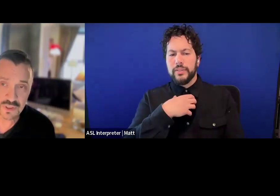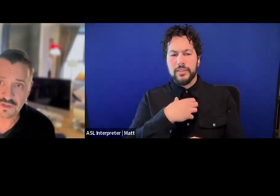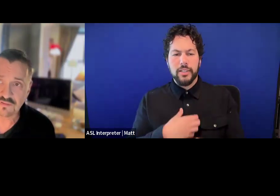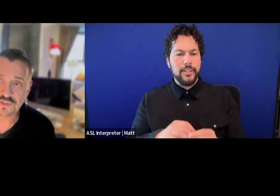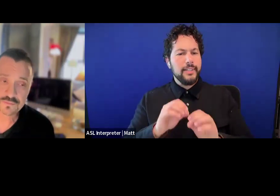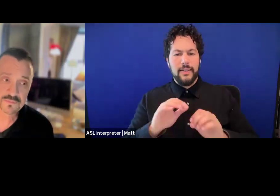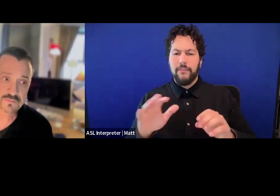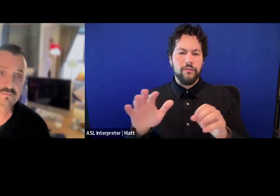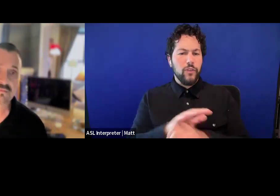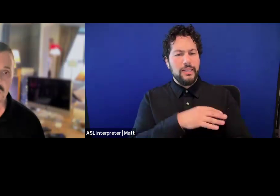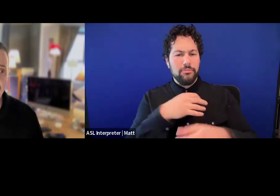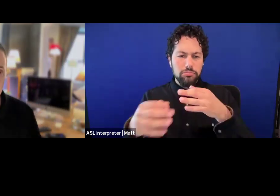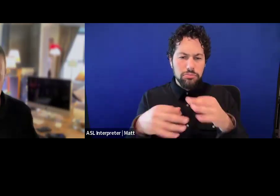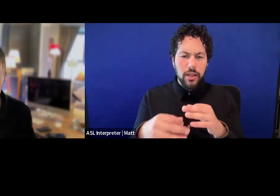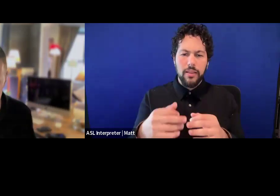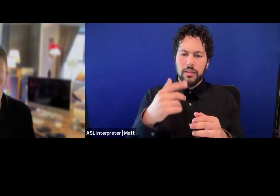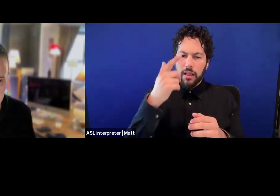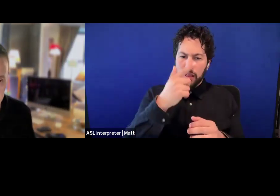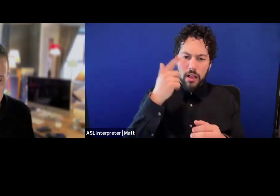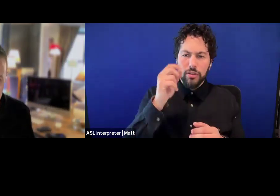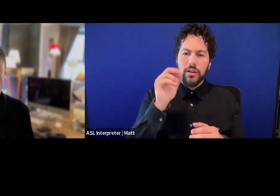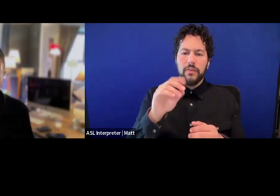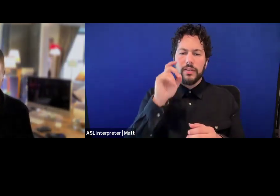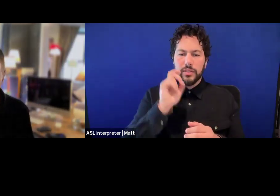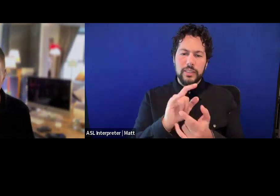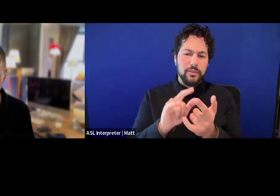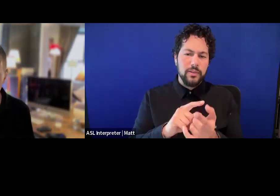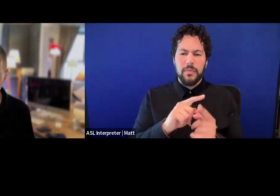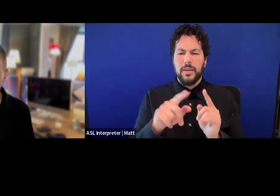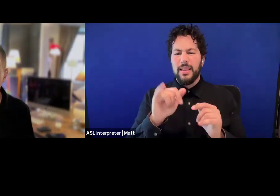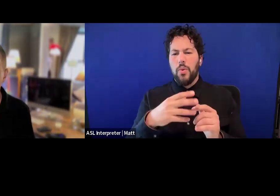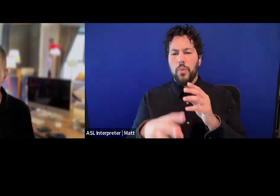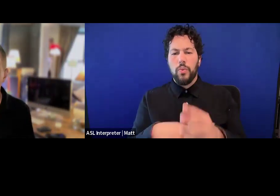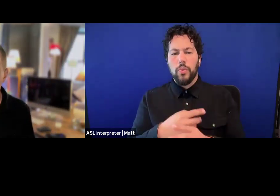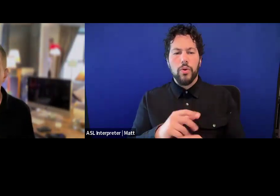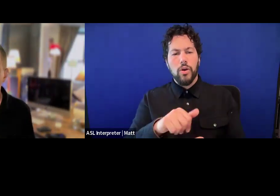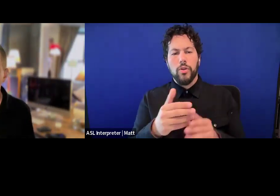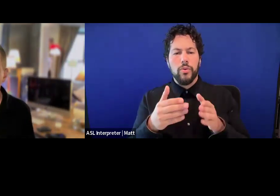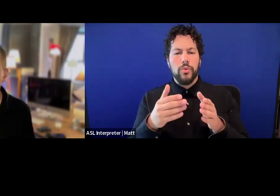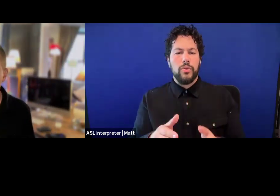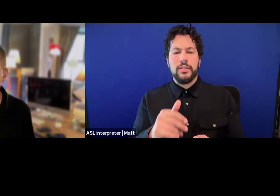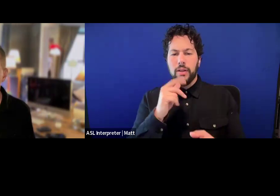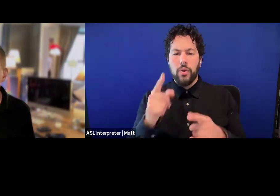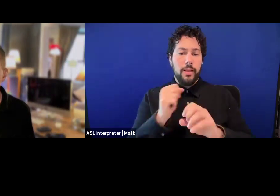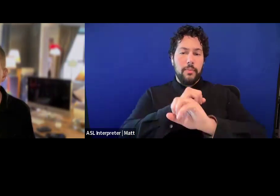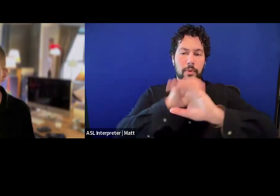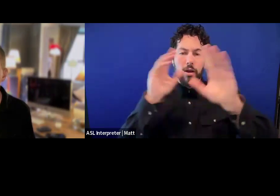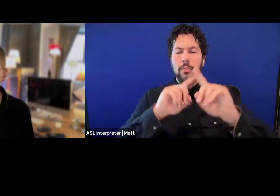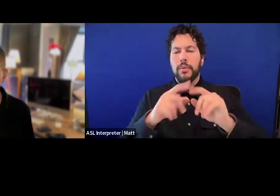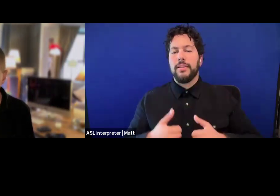But lived. Thank you.